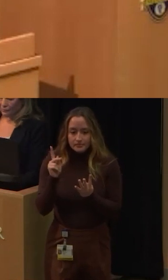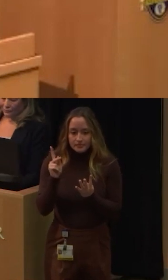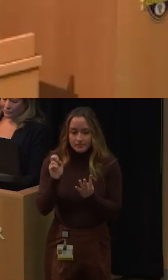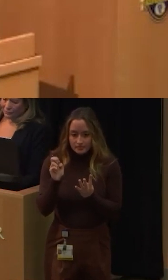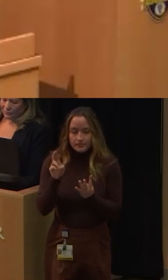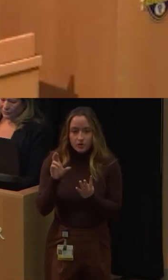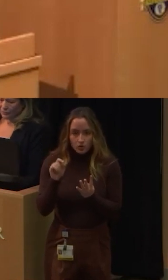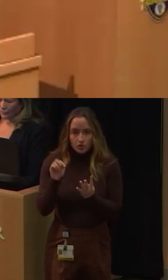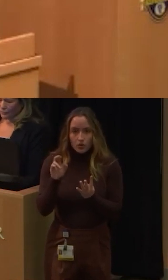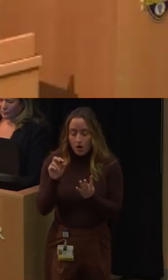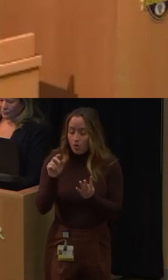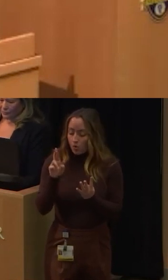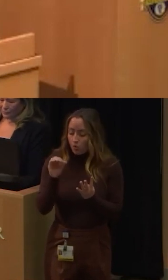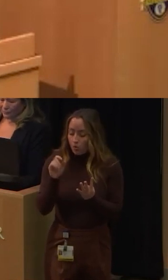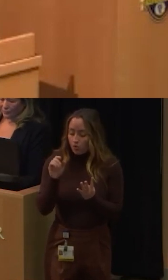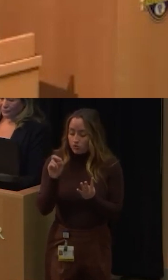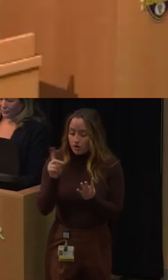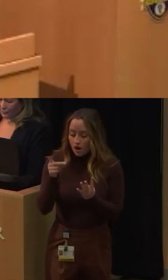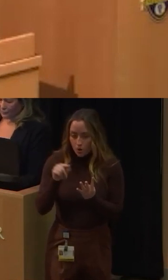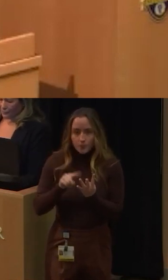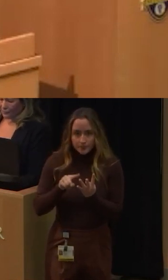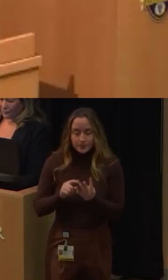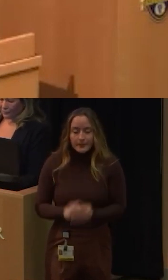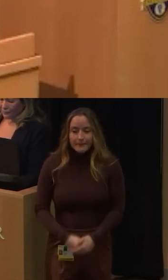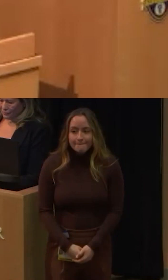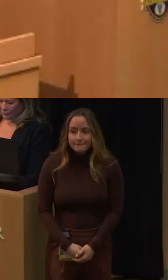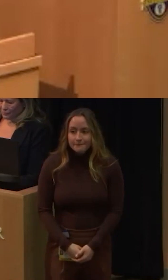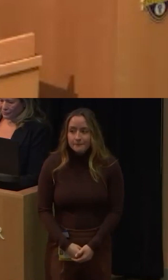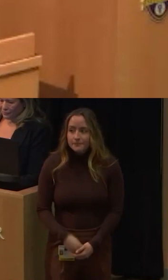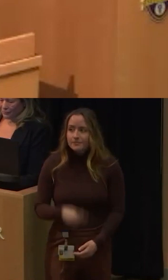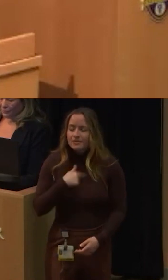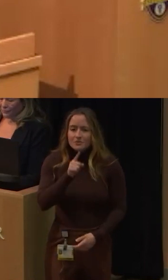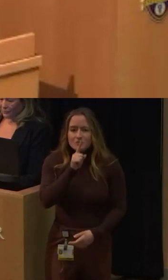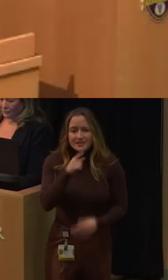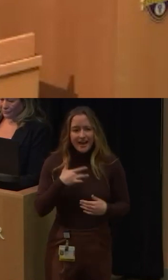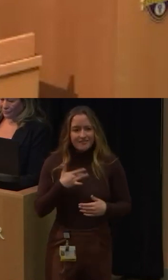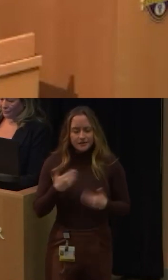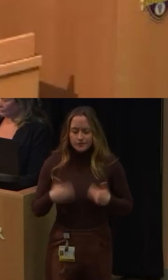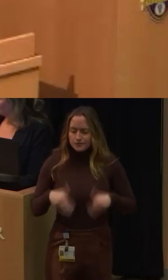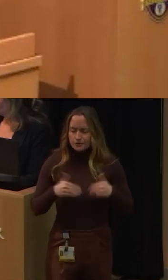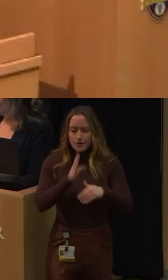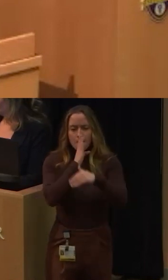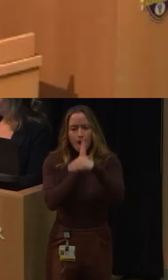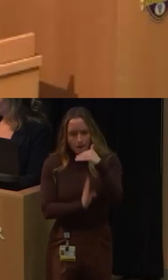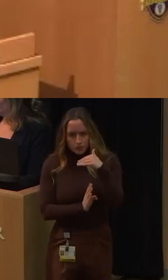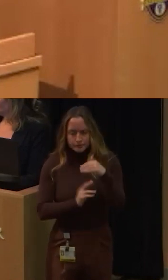to sit amongst these esteemed colleagues. I must tell you I'm humbled to be with these dedicated community leaders